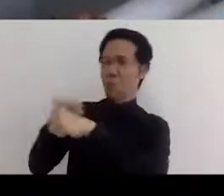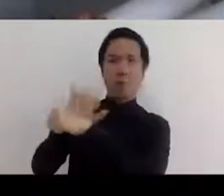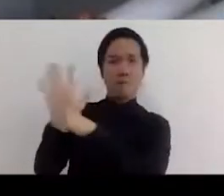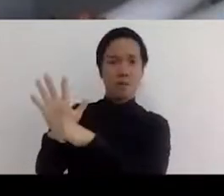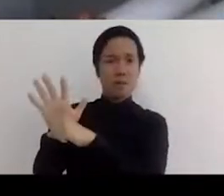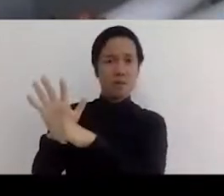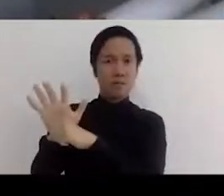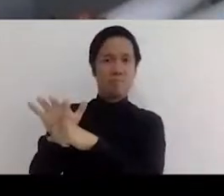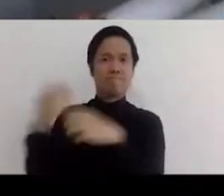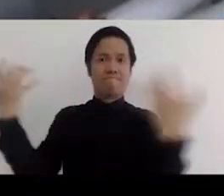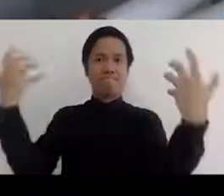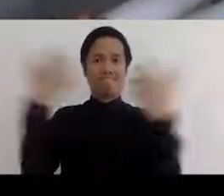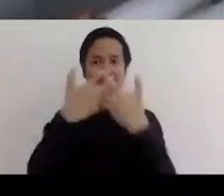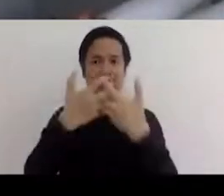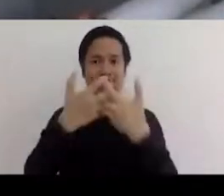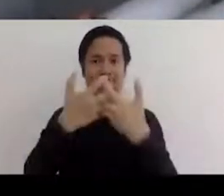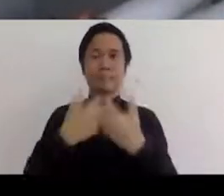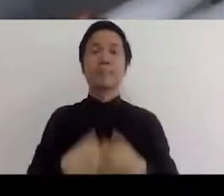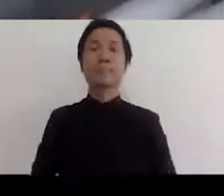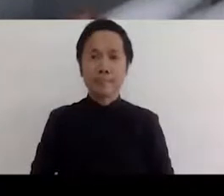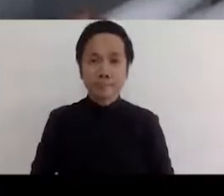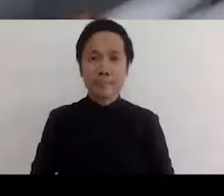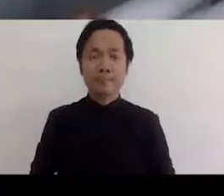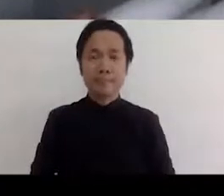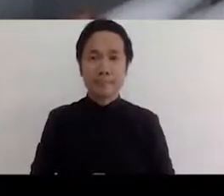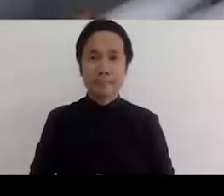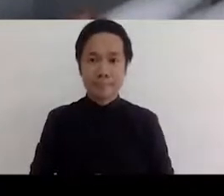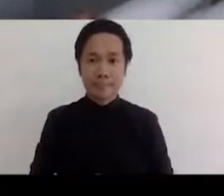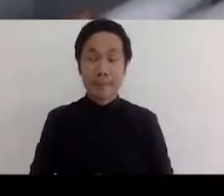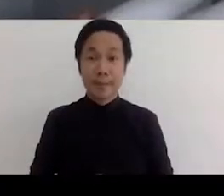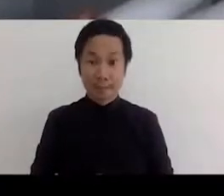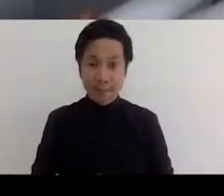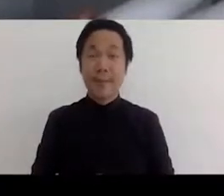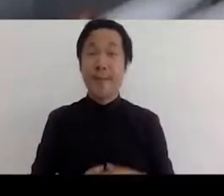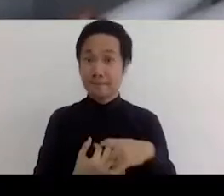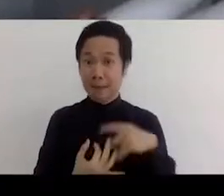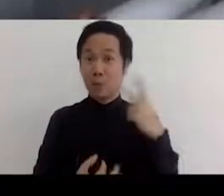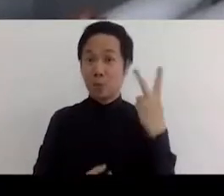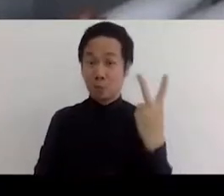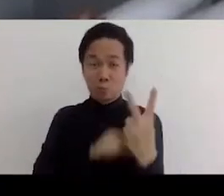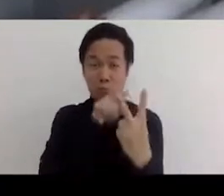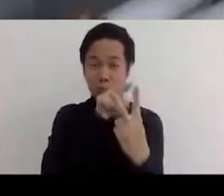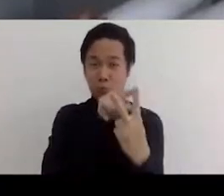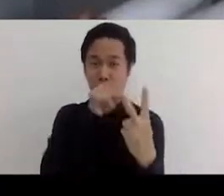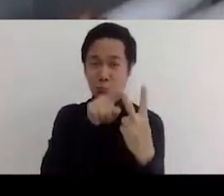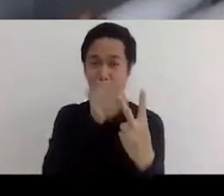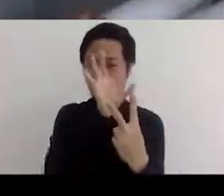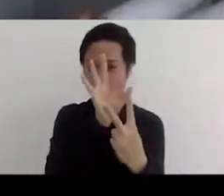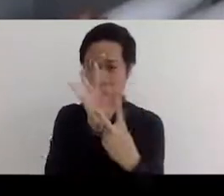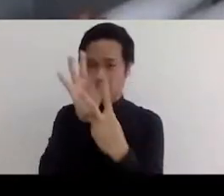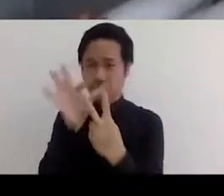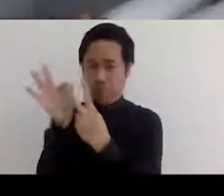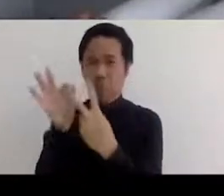a high-level political commitment and leadership on disability inclusion and to drive that conversation forward.